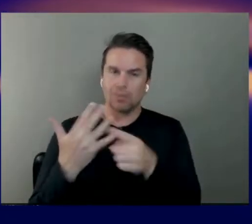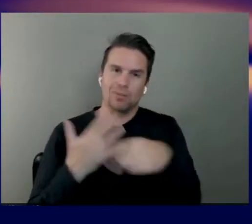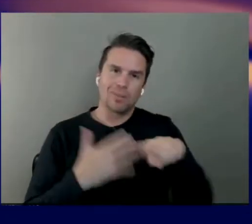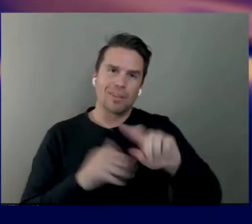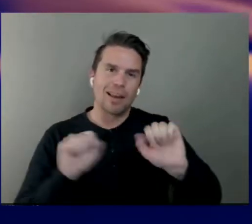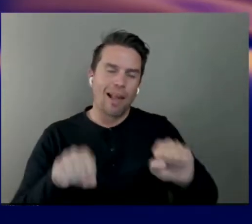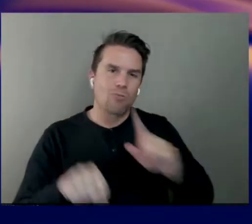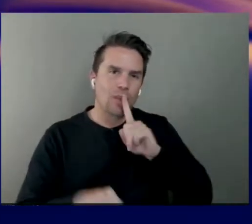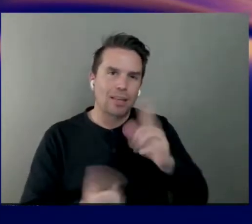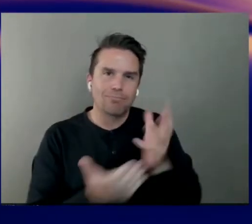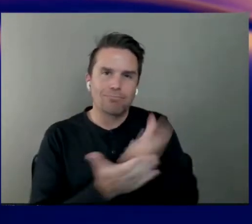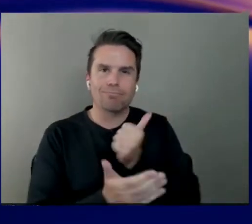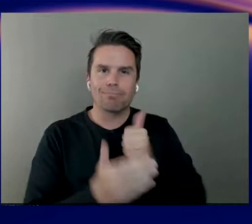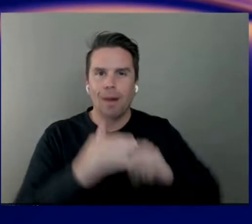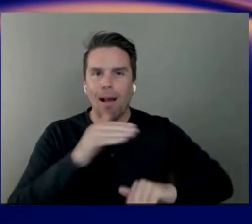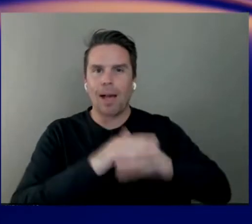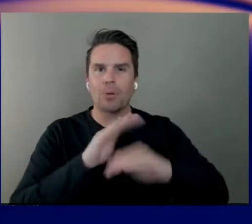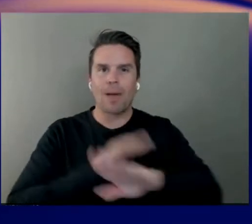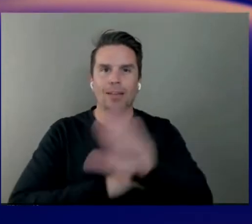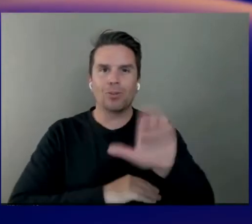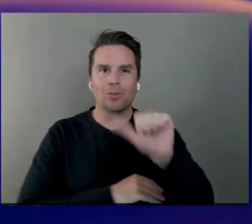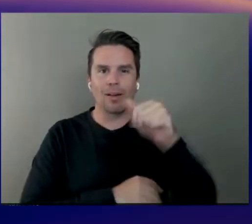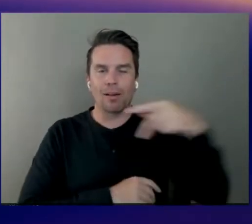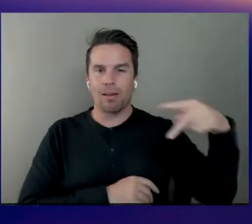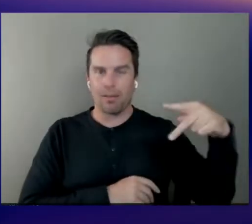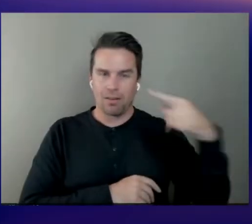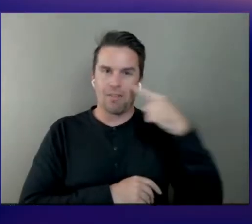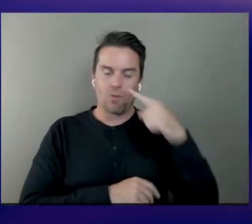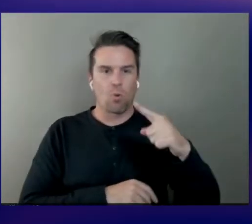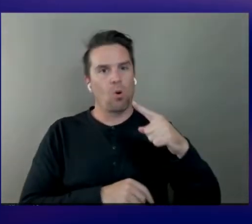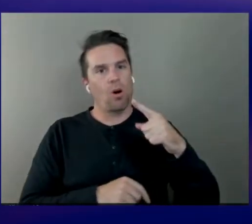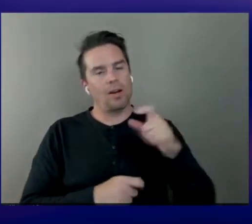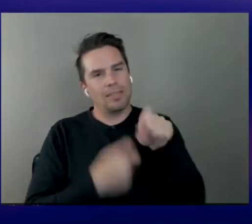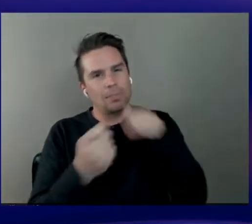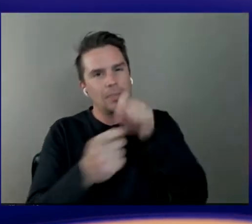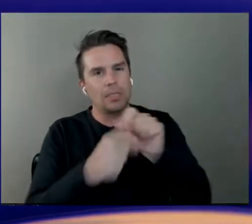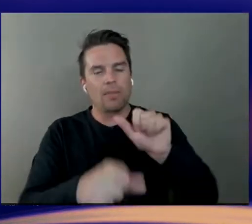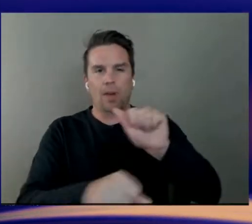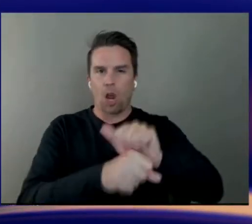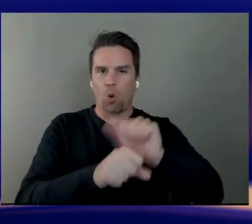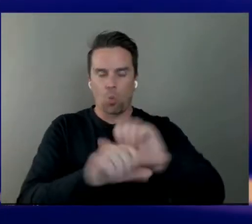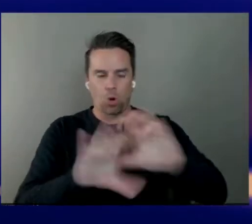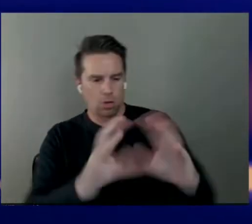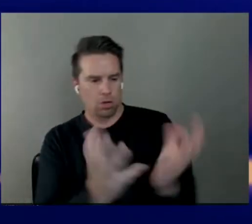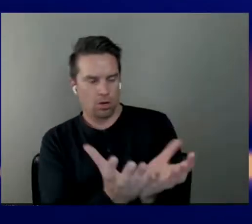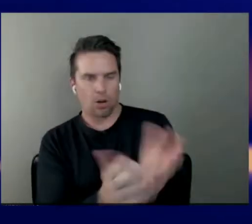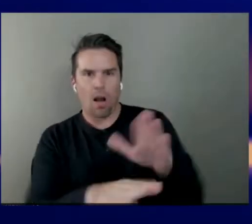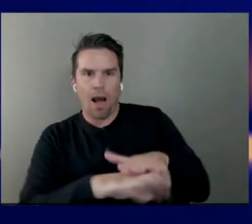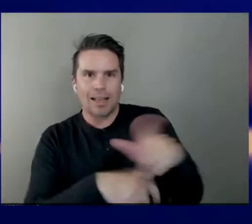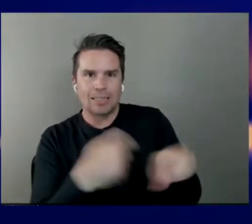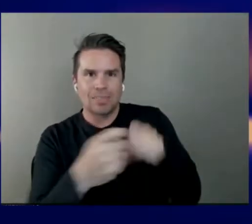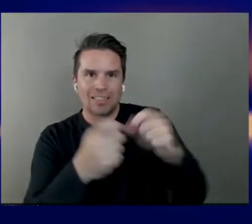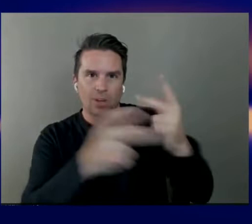their applications for really specific workloads on specific compute that really fits those workloads the best.